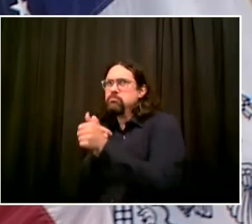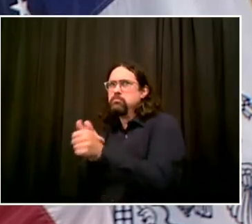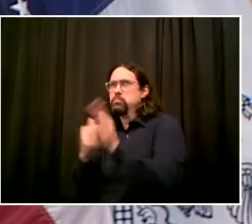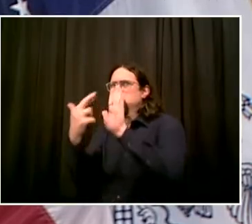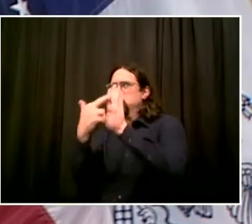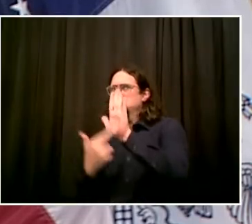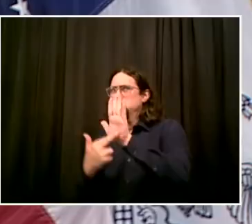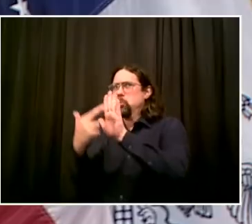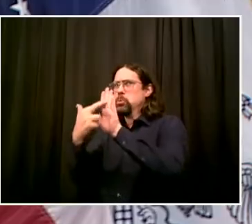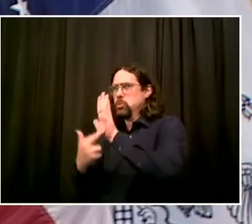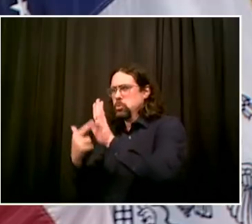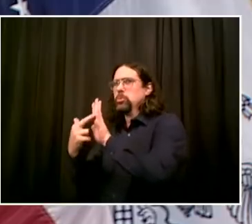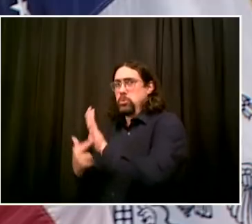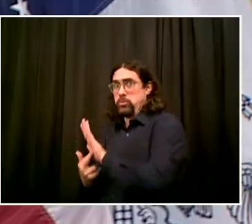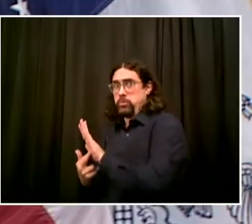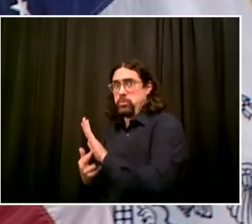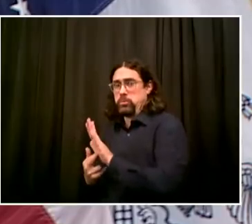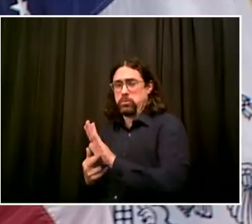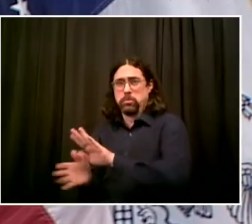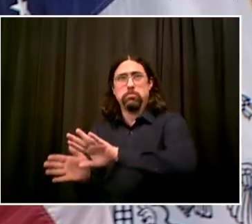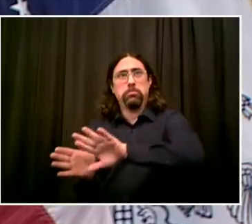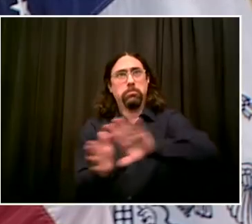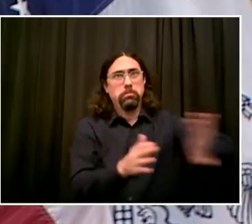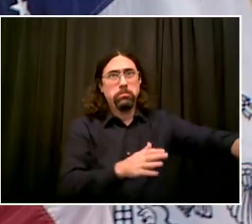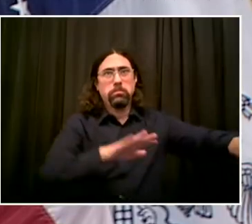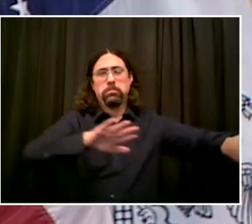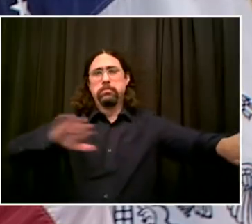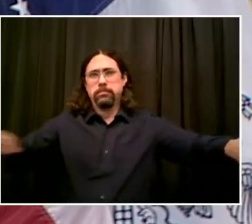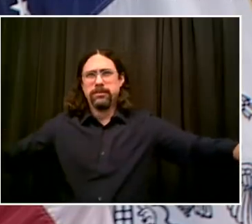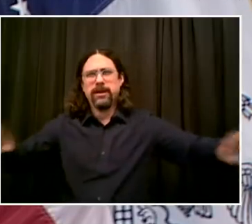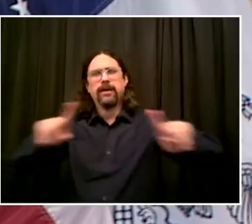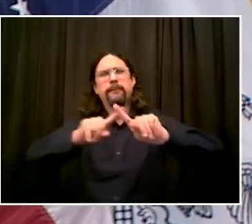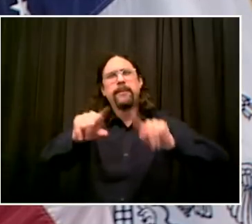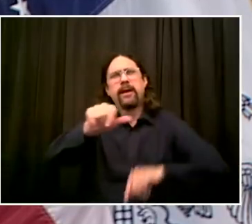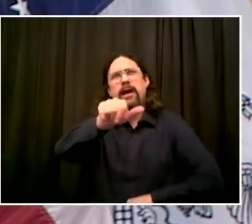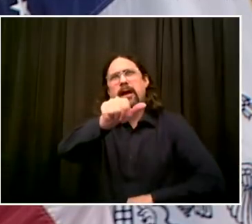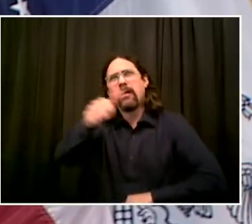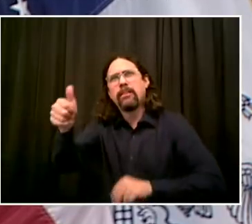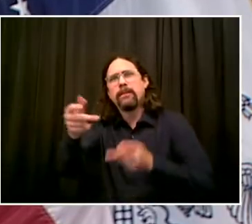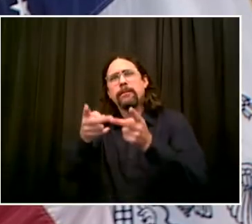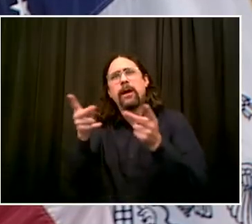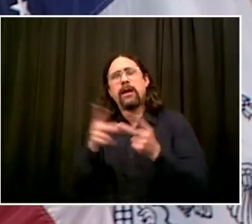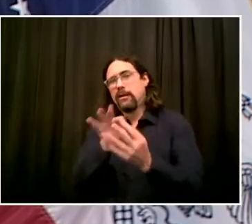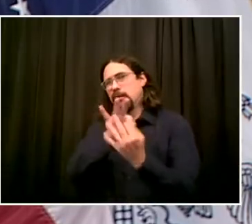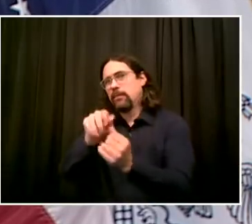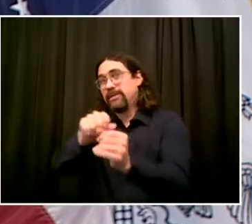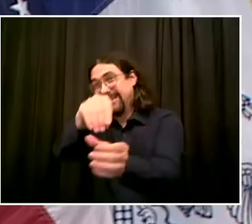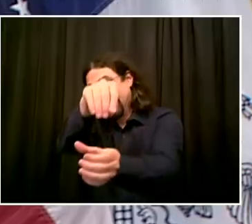ARE CLEAR ABOUT THE STANDARDS AND EVERYTHING NEEDS OVERSIGHT ENFOEMRCEN. T TH EINDOORI S CAUISNG ME PAUSE. THE INDOOR SHOULD PROCEED ONLY WITH